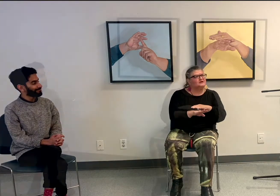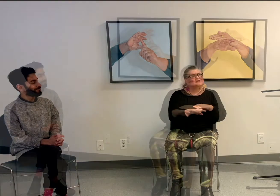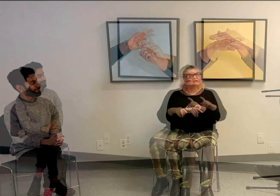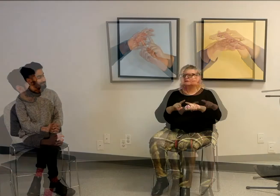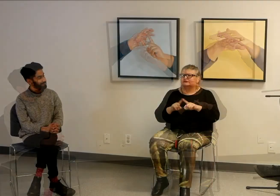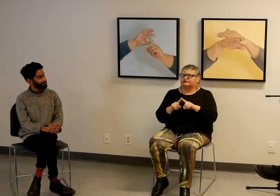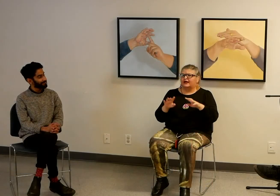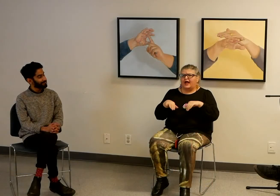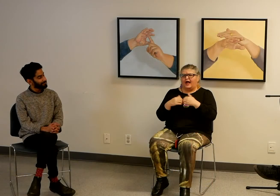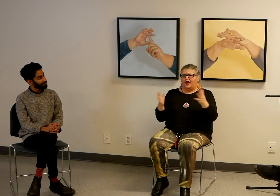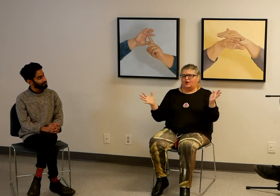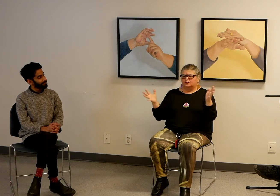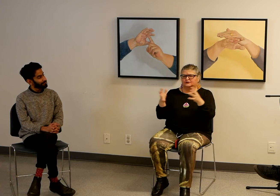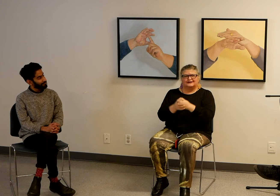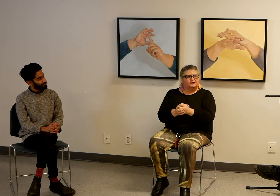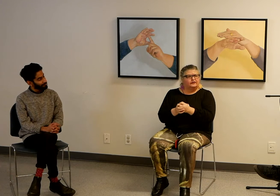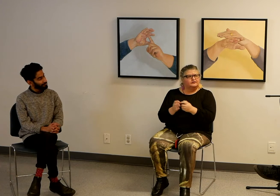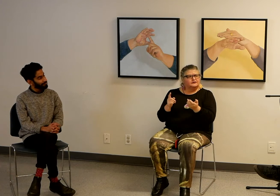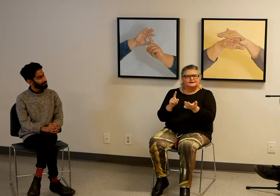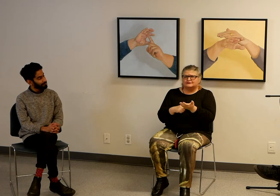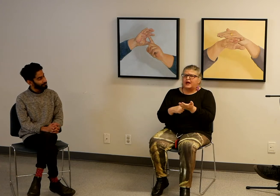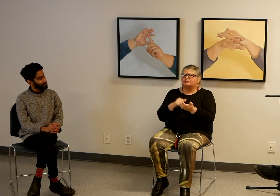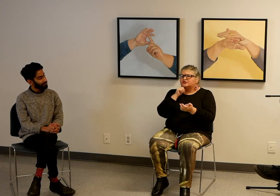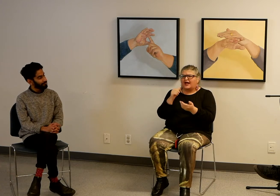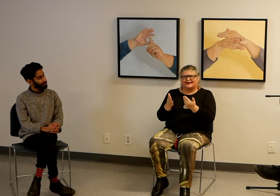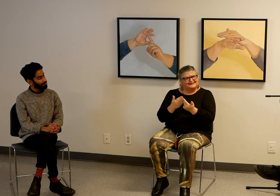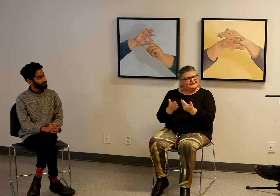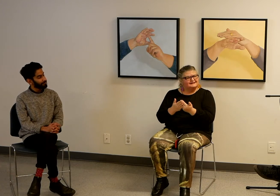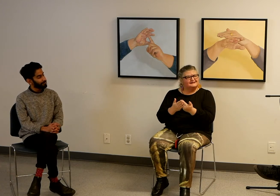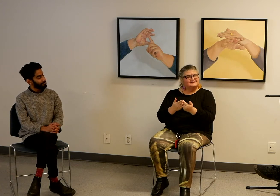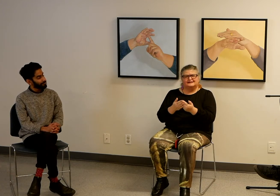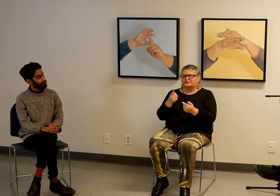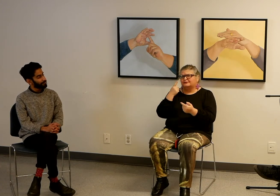person in their family, which means access looks different for everybody.